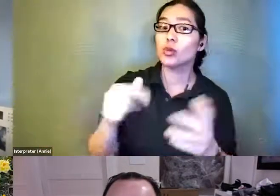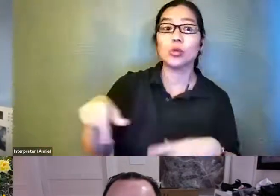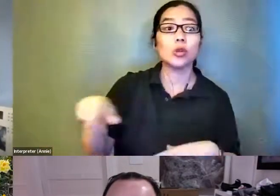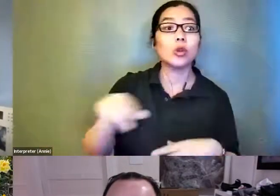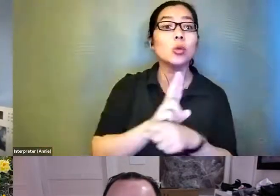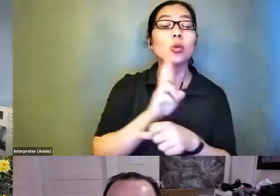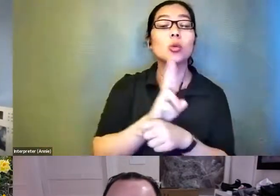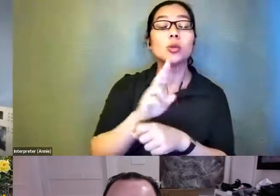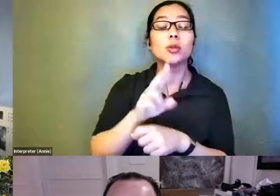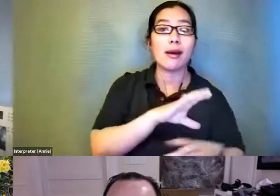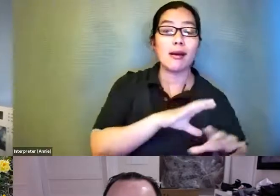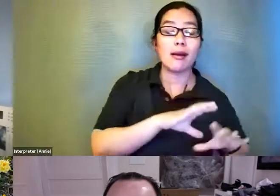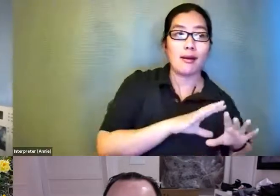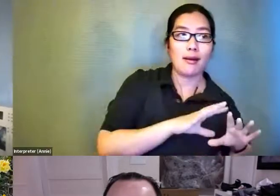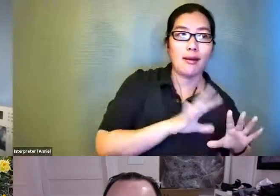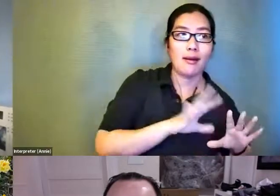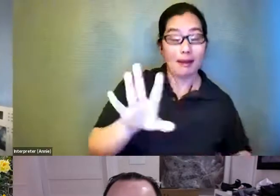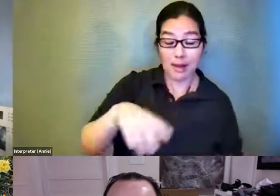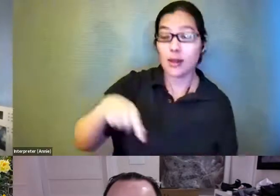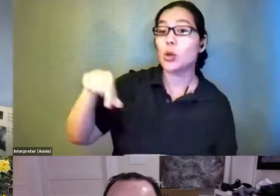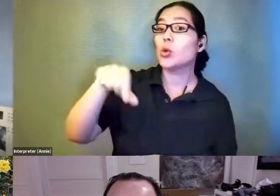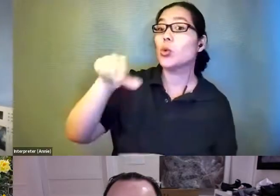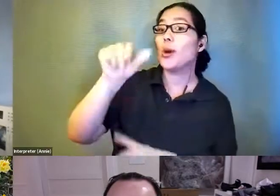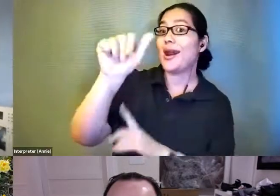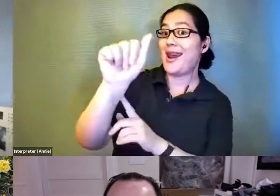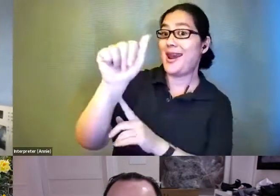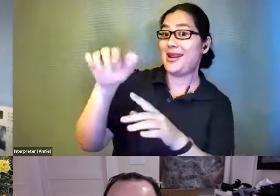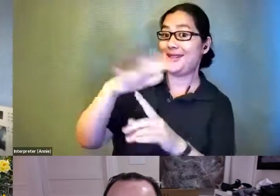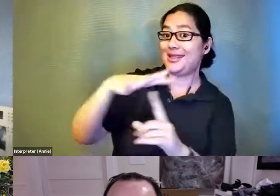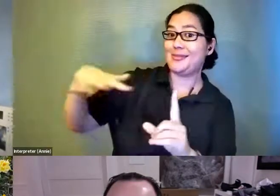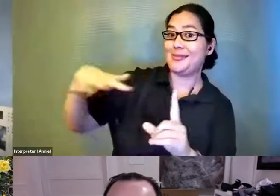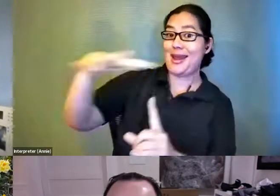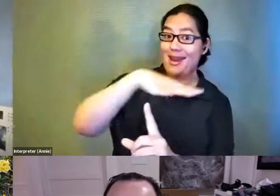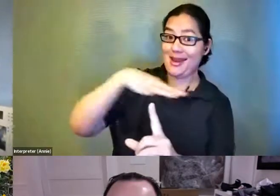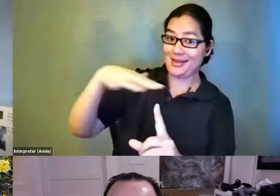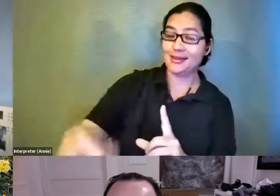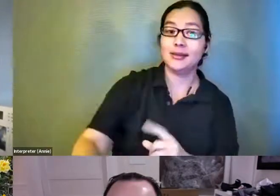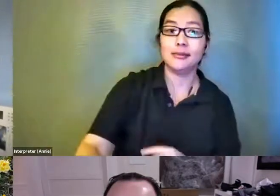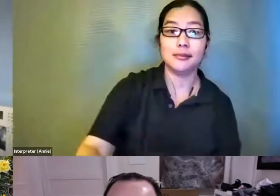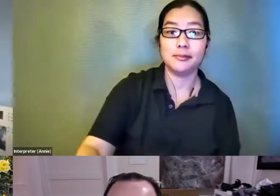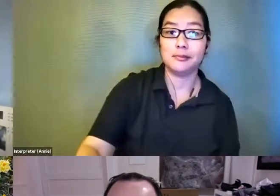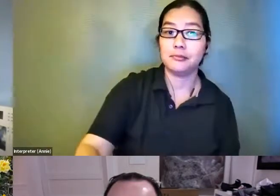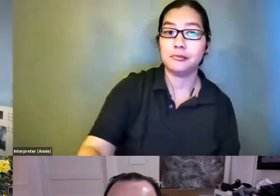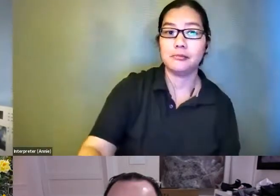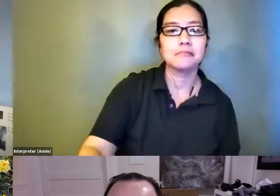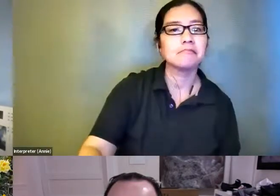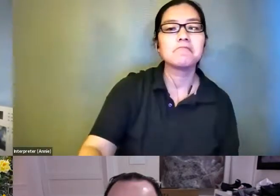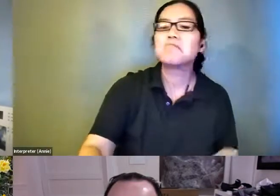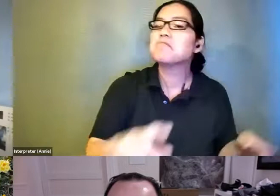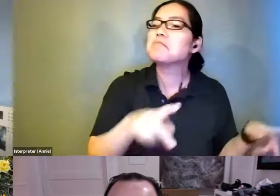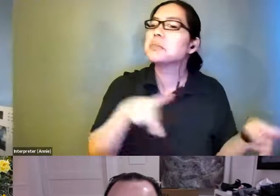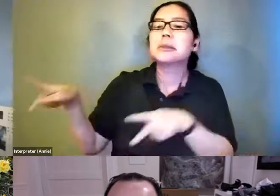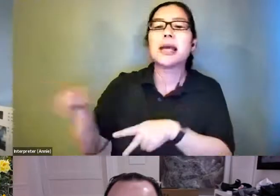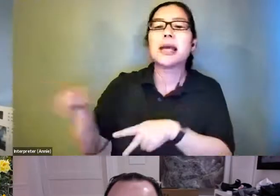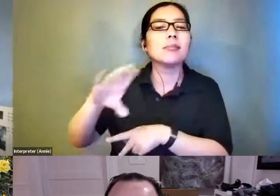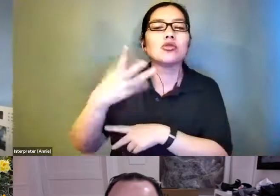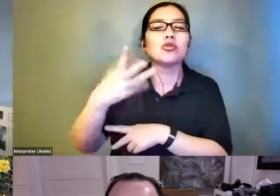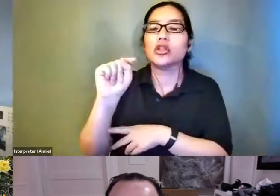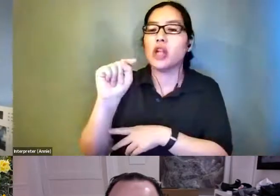Q&A space just as if it is as if it is a chat room. You can post questions there